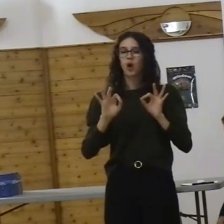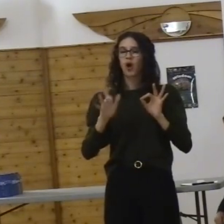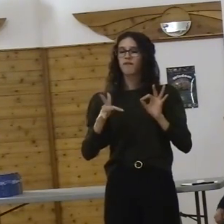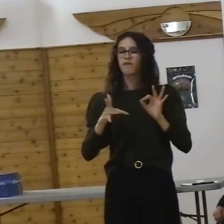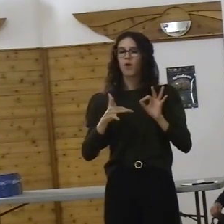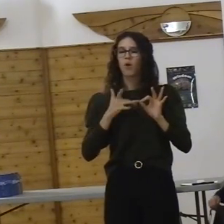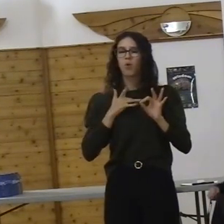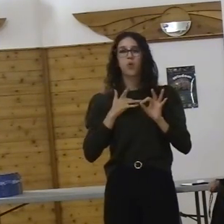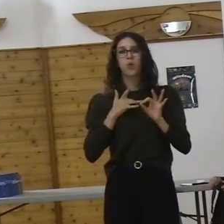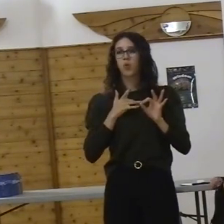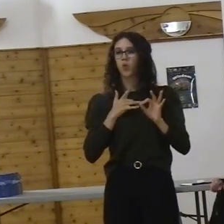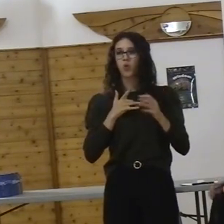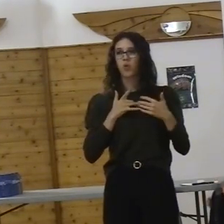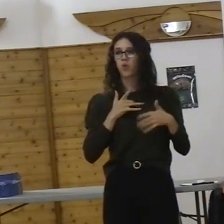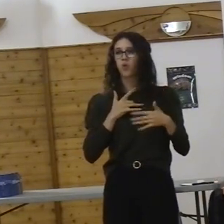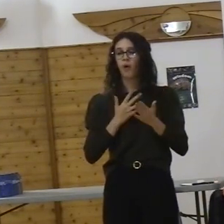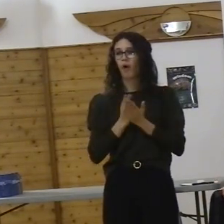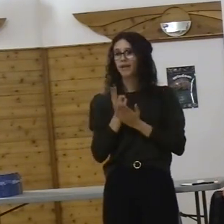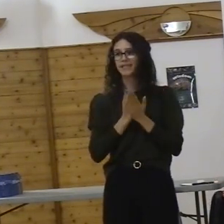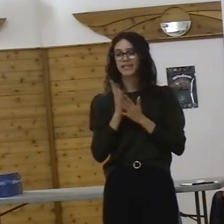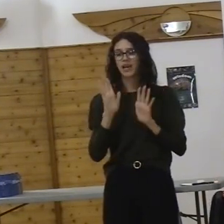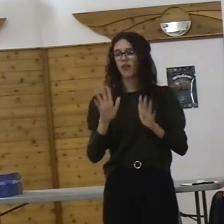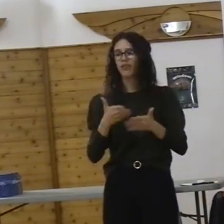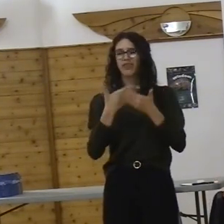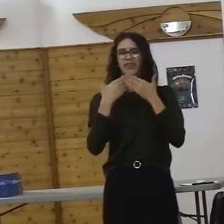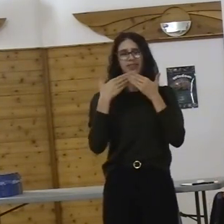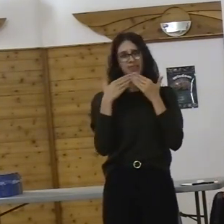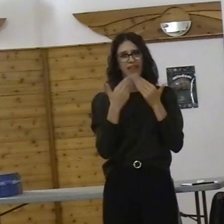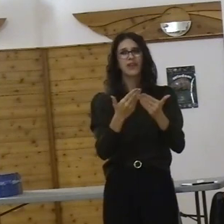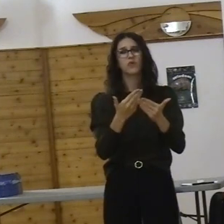so from my place to yours